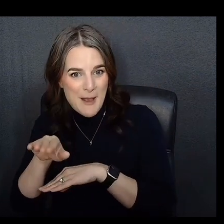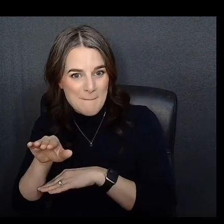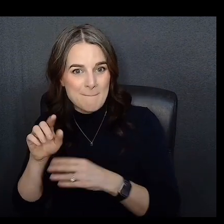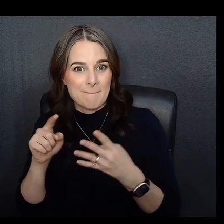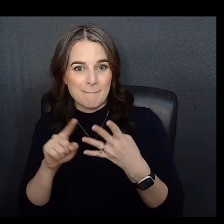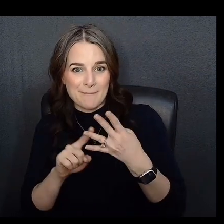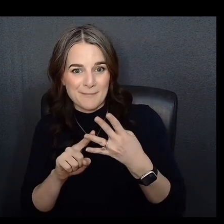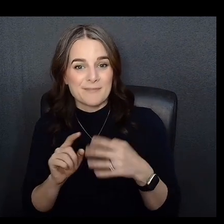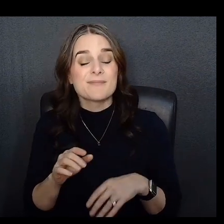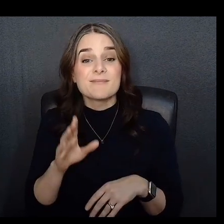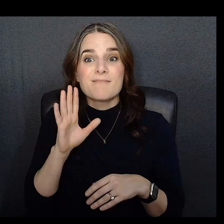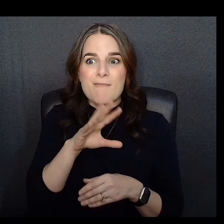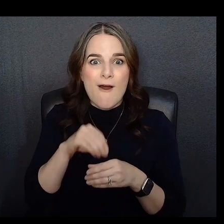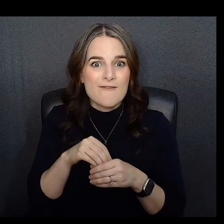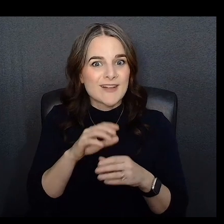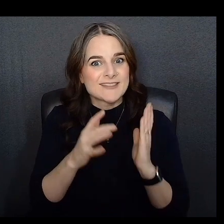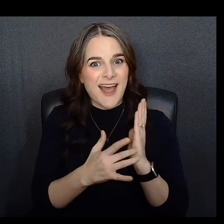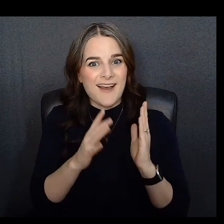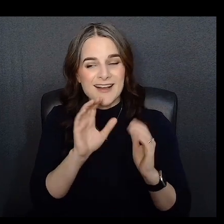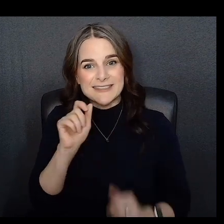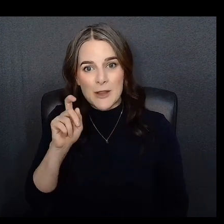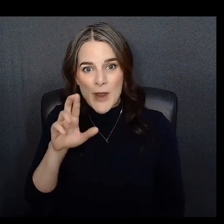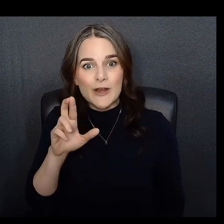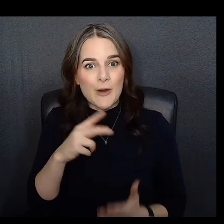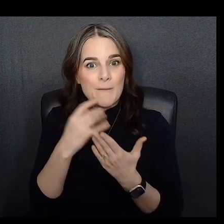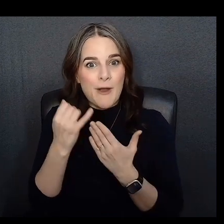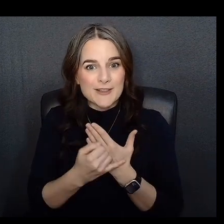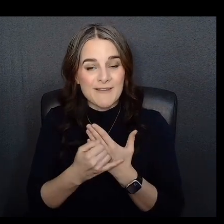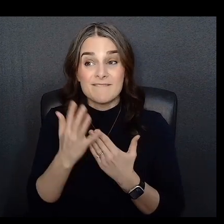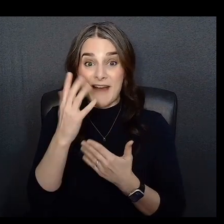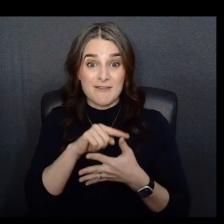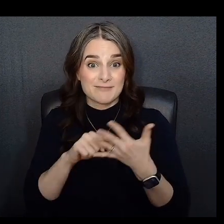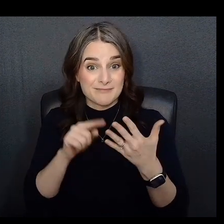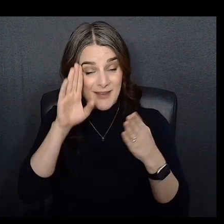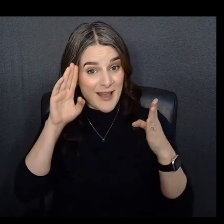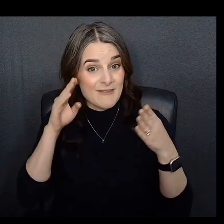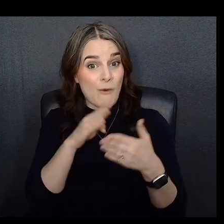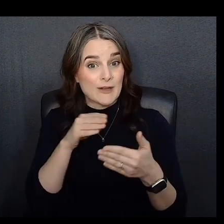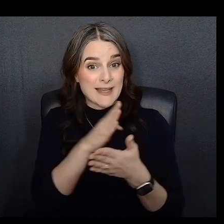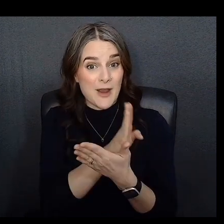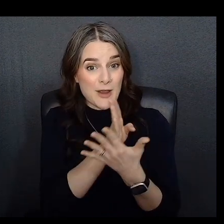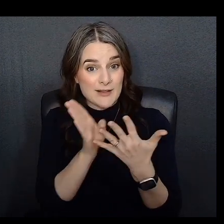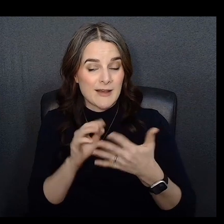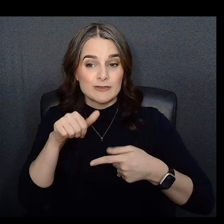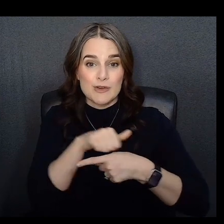project, which includes five major focus areas-- training and resources to build capacity for stakeholders,